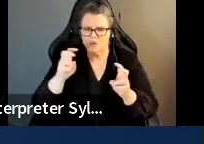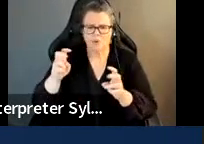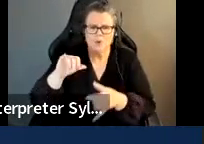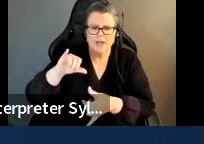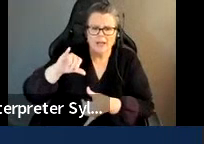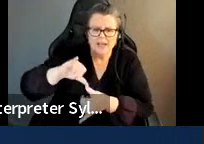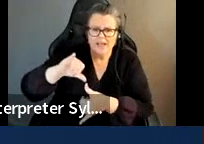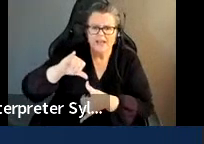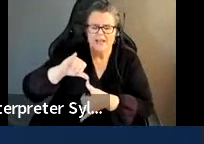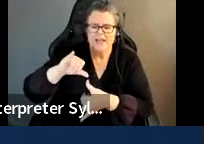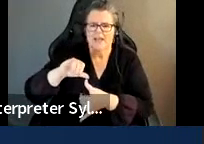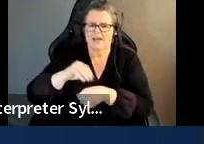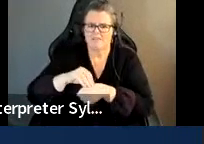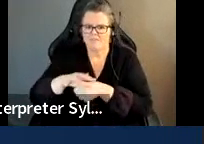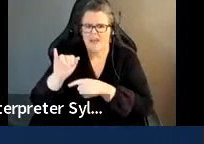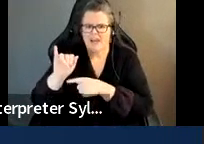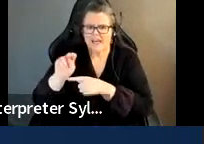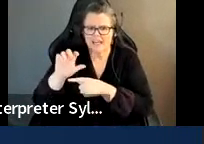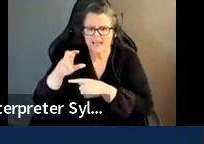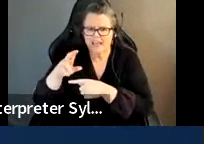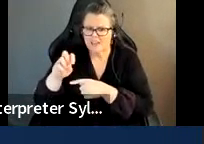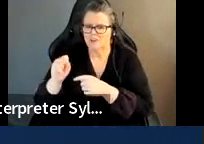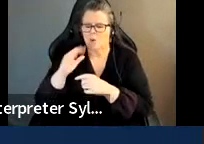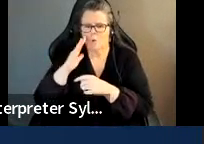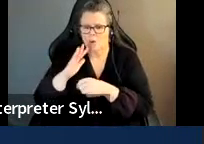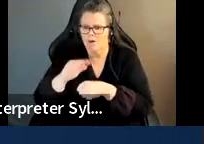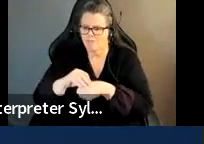will affect and how many people it will affect.